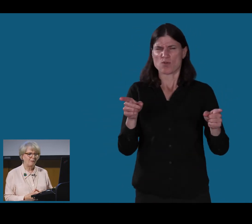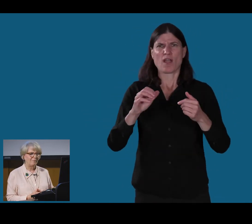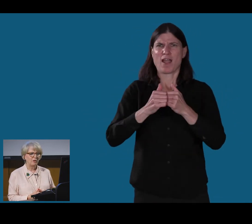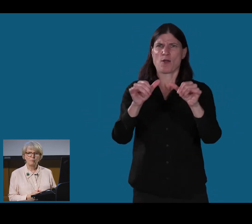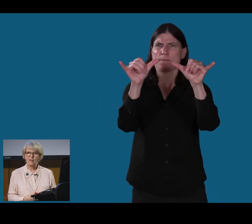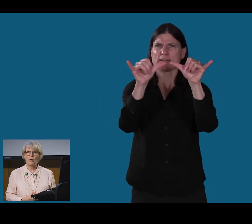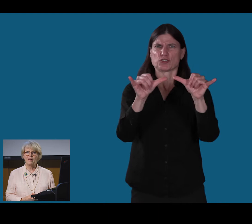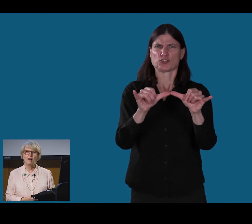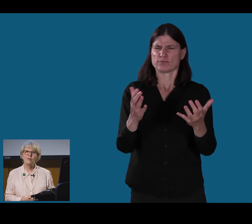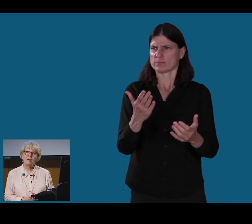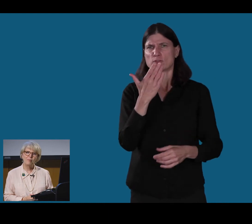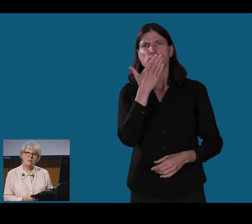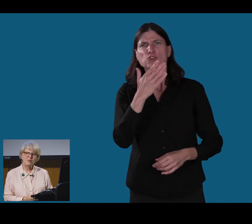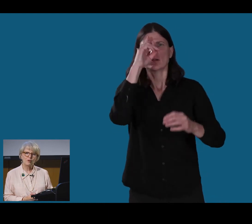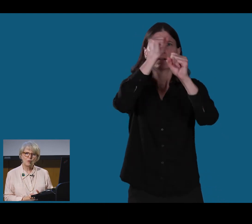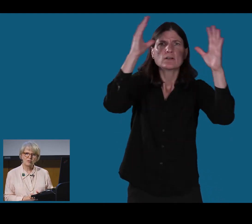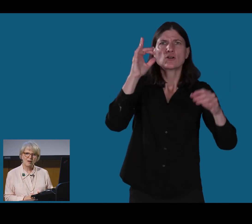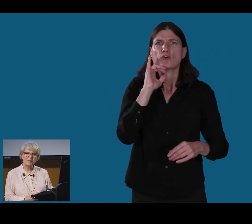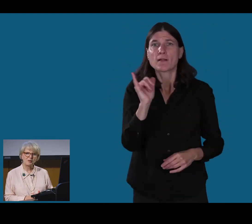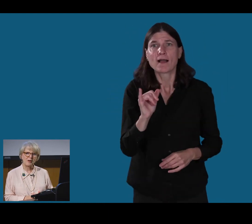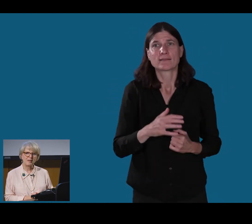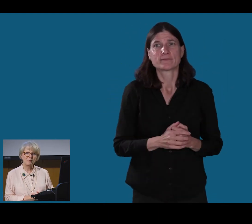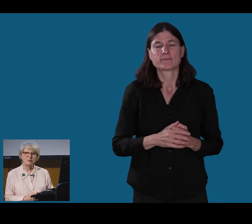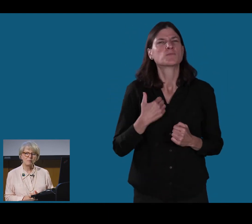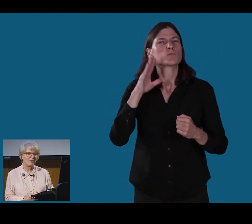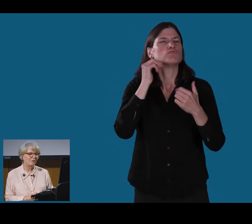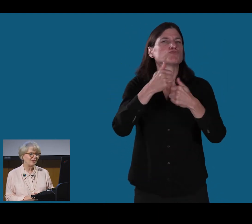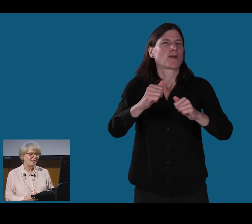I could probably go on and on about this for a long time, but I'll try to keep it really brief.